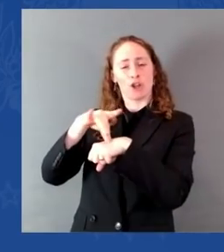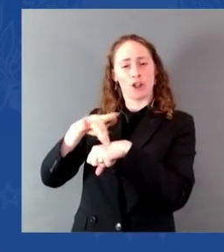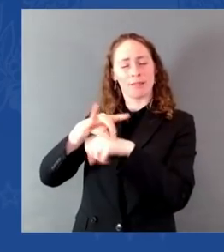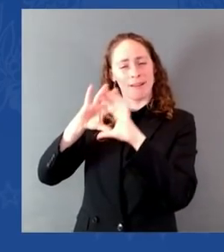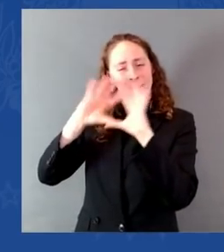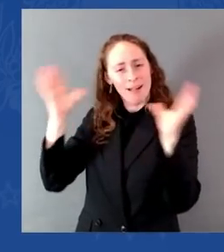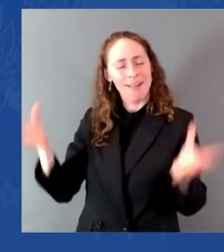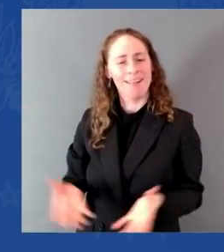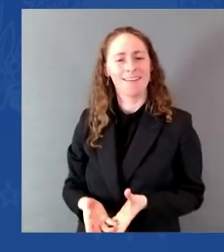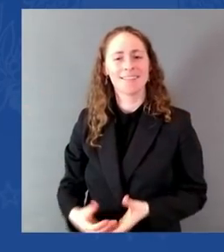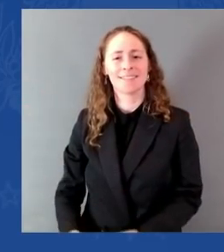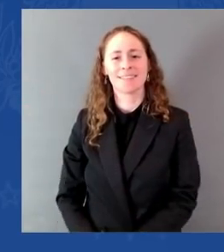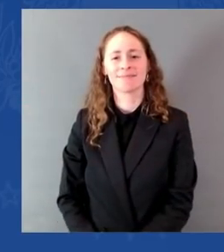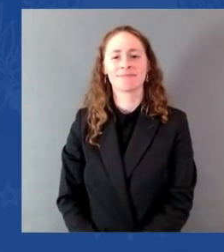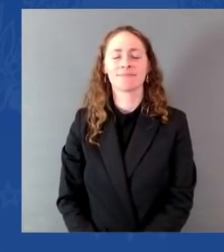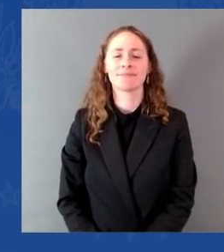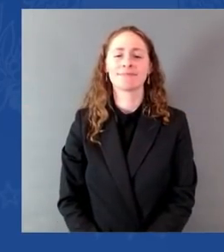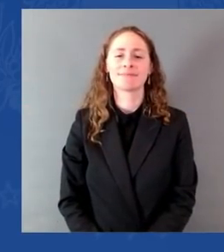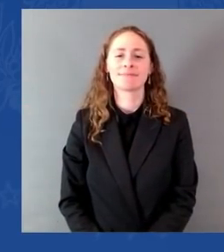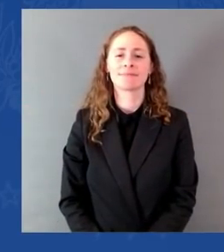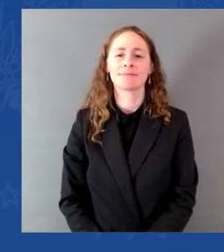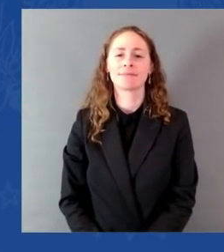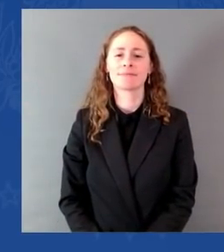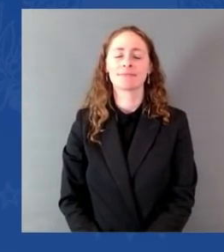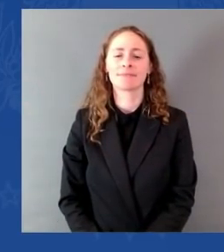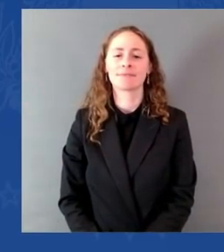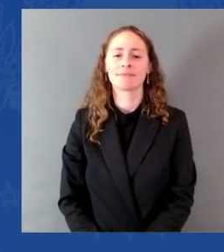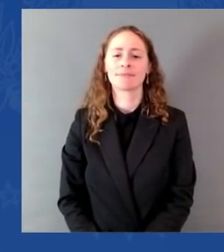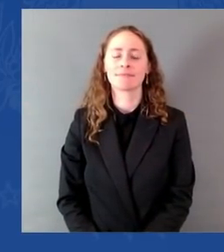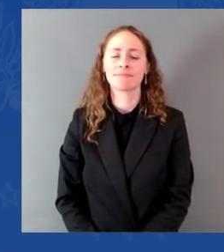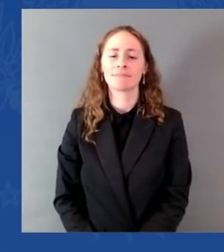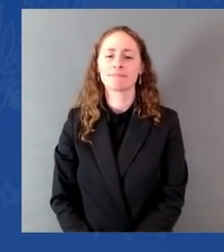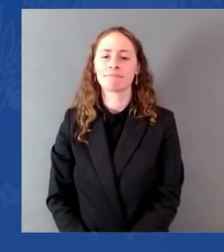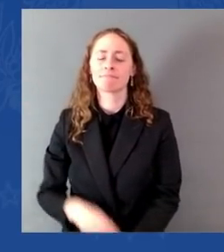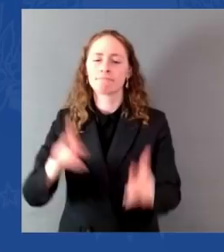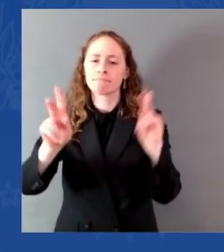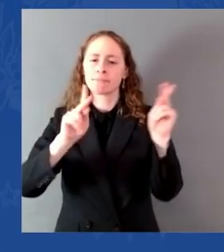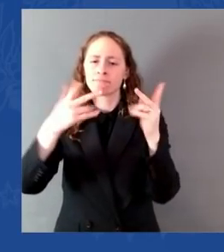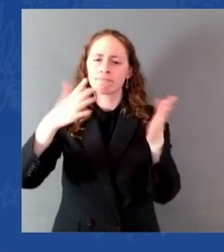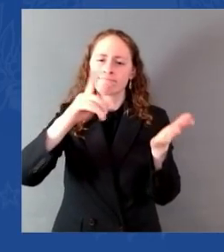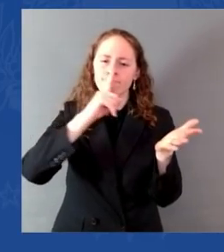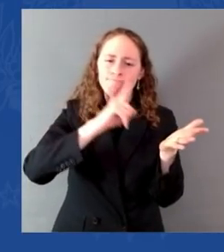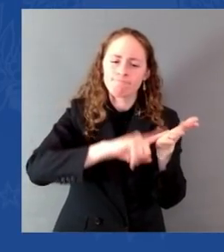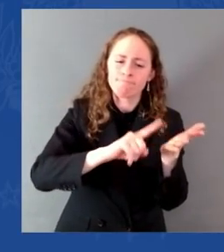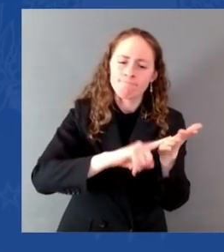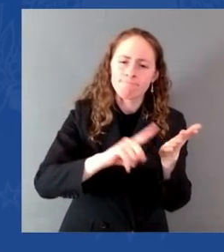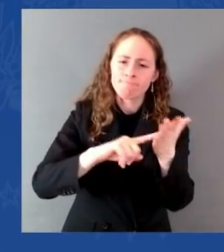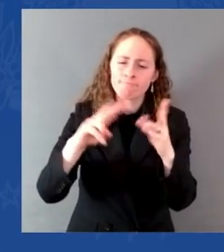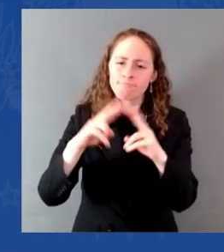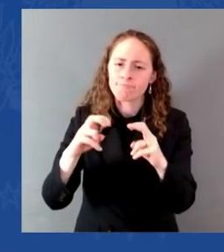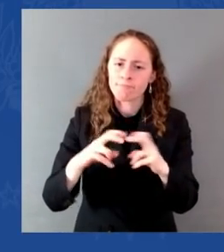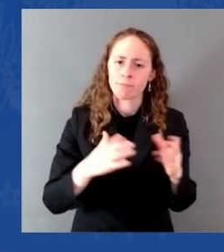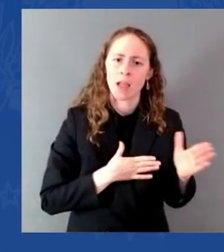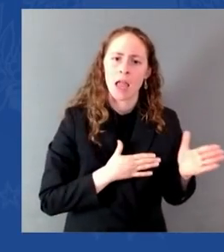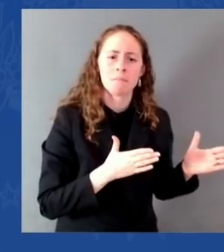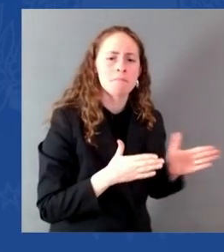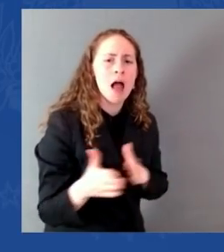would mean the equivalent of $7,400 in tax cuts and savings for the typical family of four with two kids.